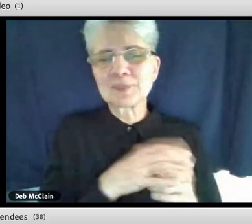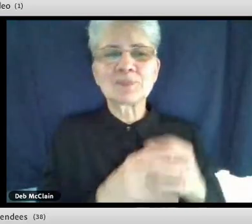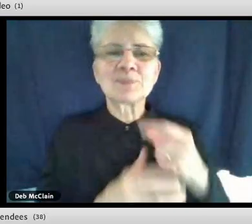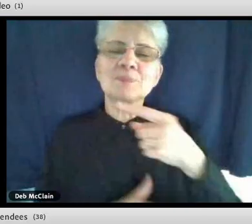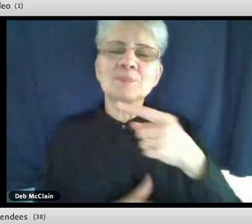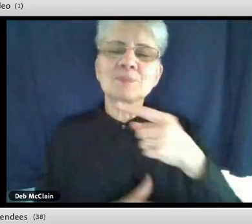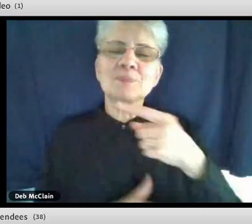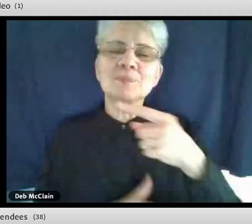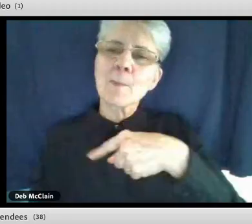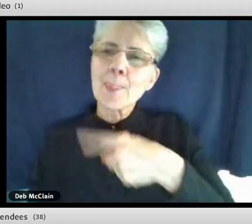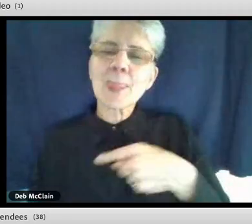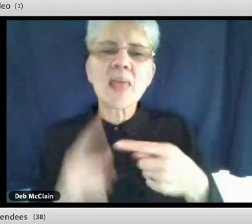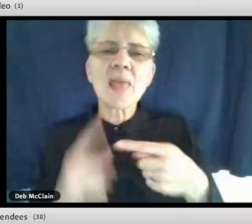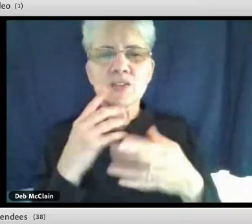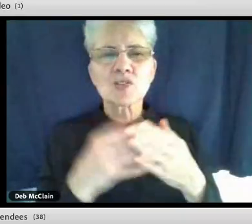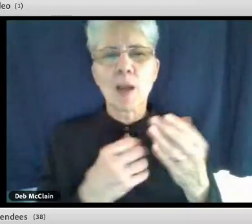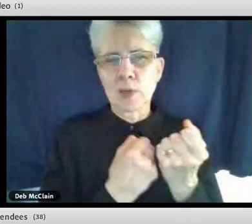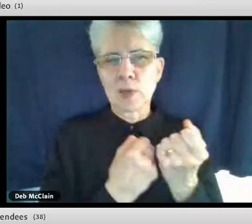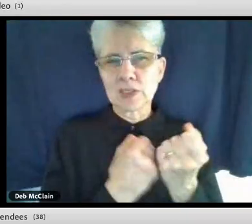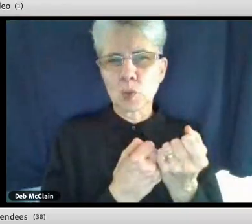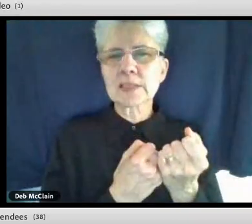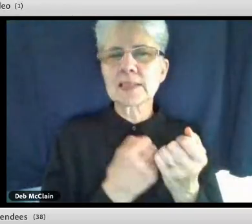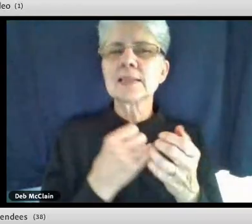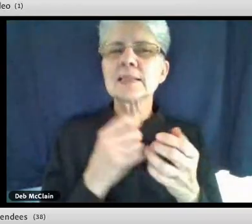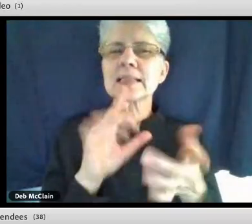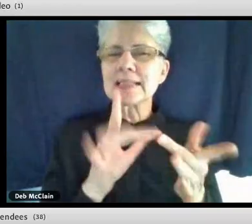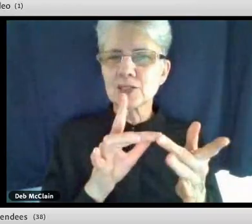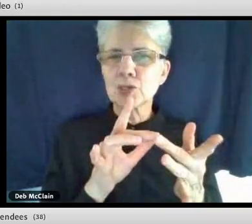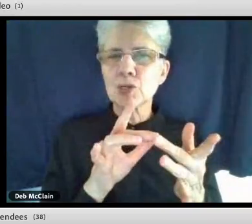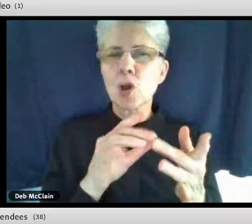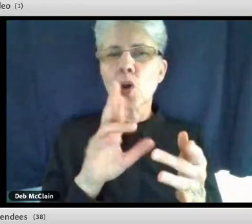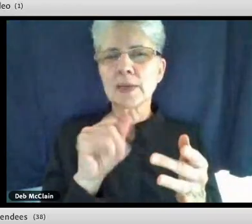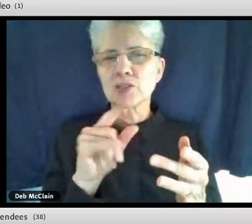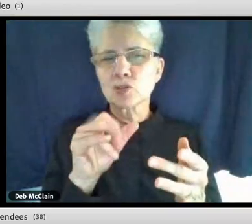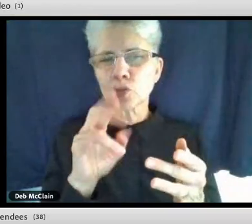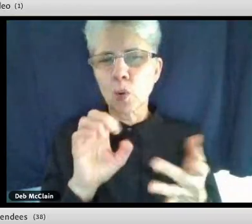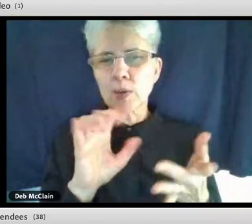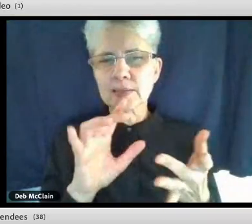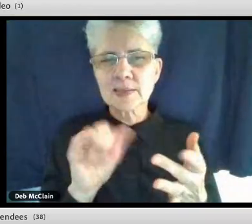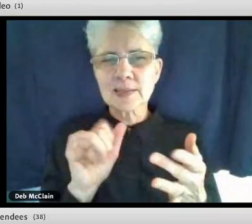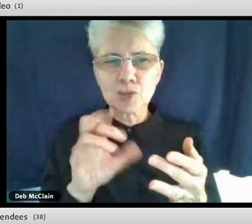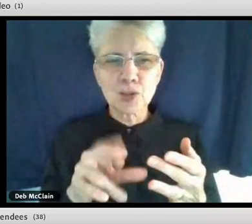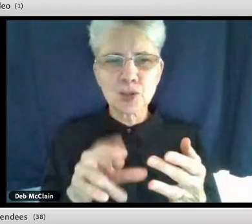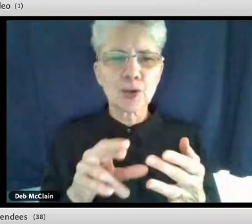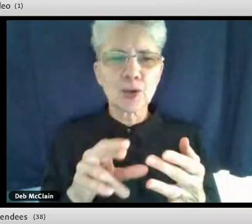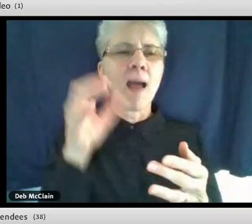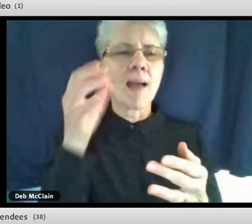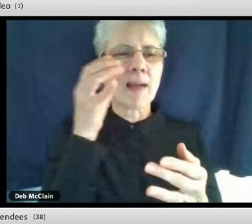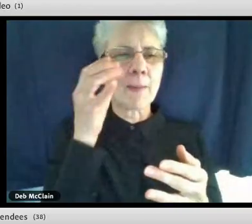Absolutely, Beth. Okay. So these are some resources, Digital Resource Center.